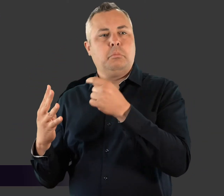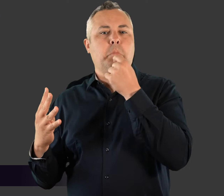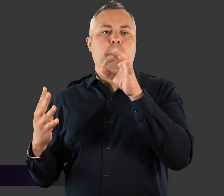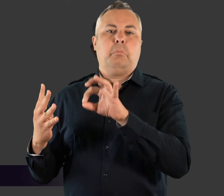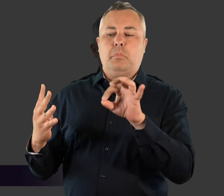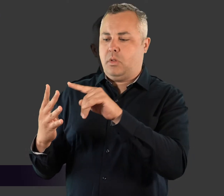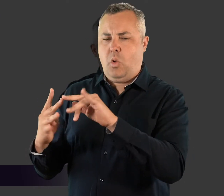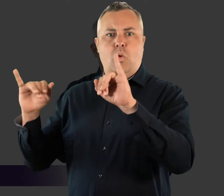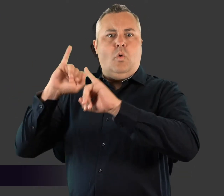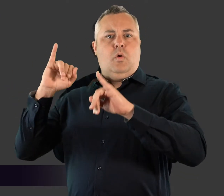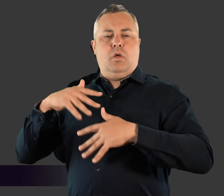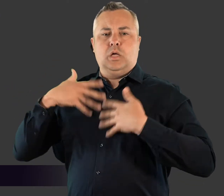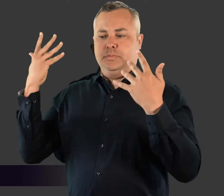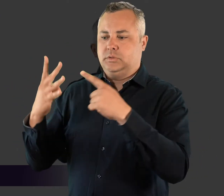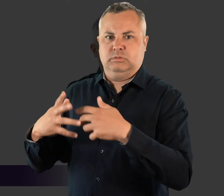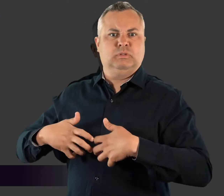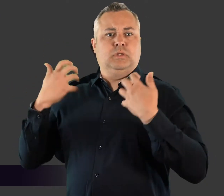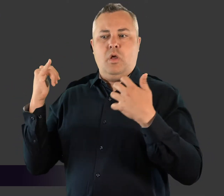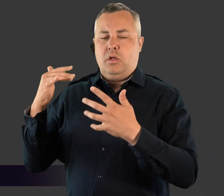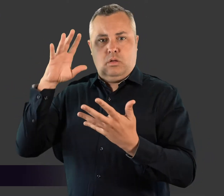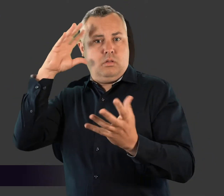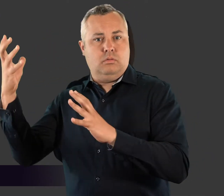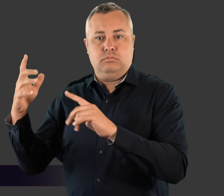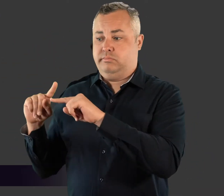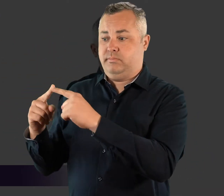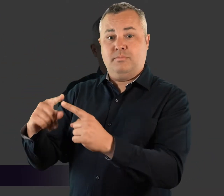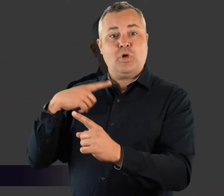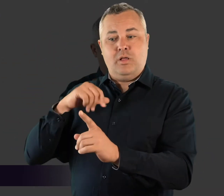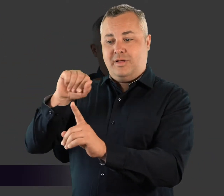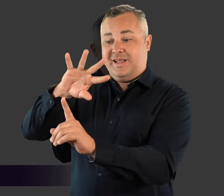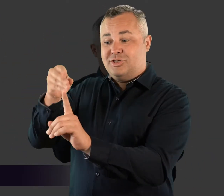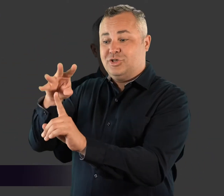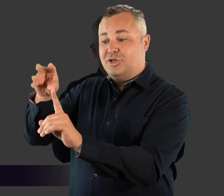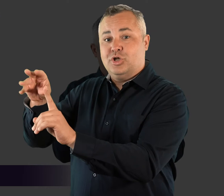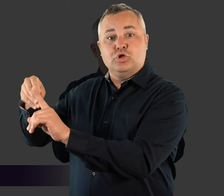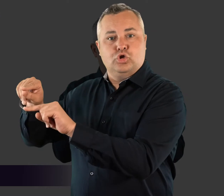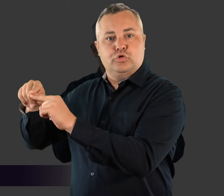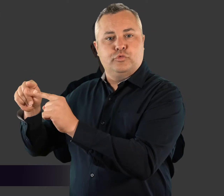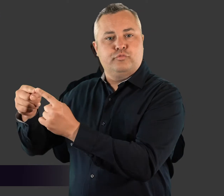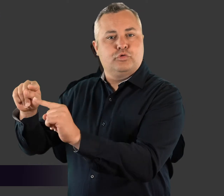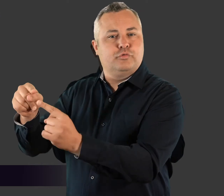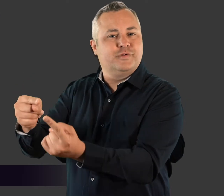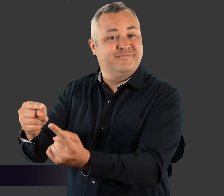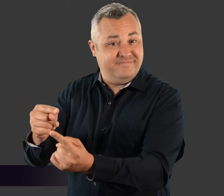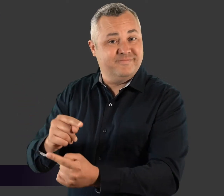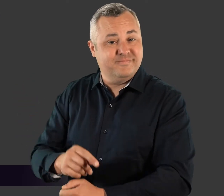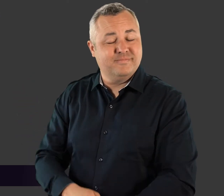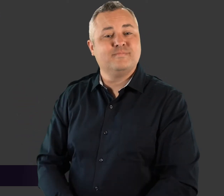where the other would be extremely upset and another one, angry - and each individuals will response in a different way because of their intersectional backgrounds.